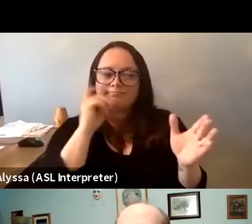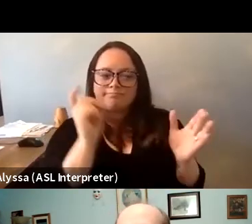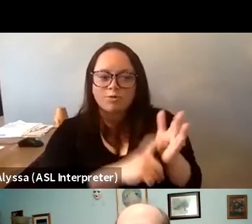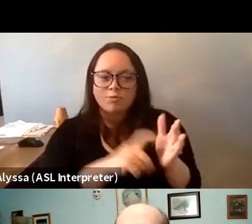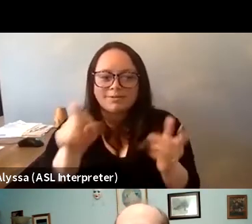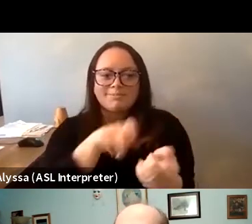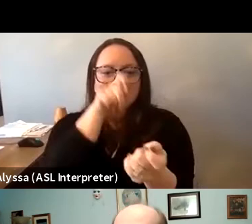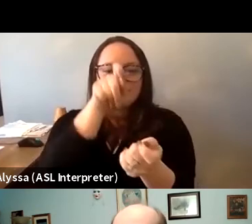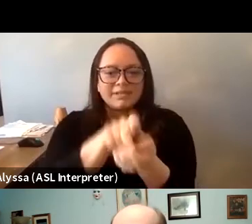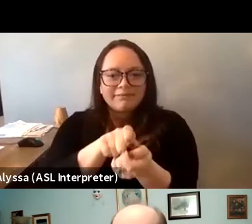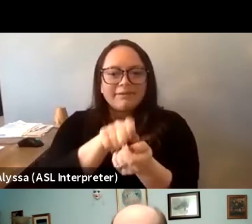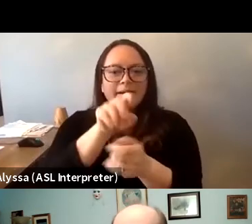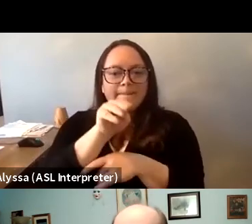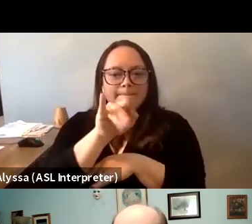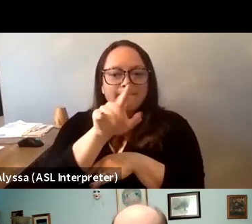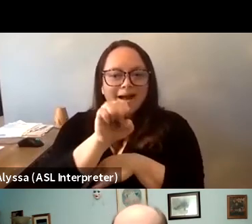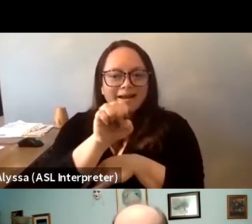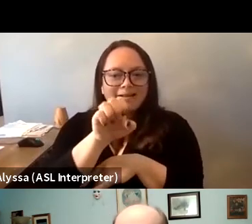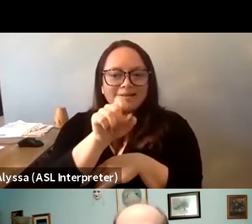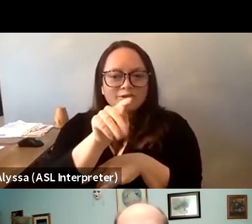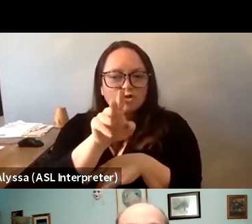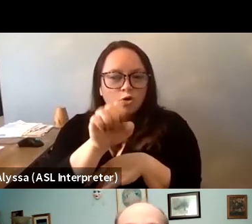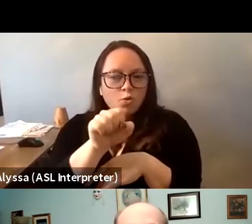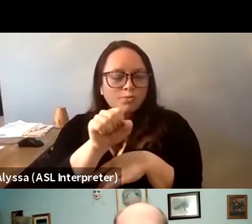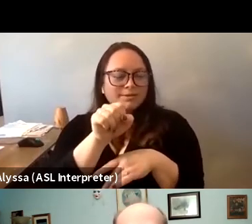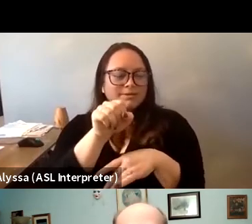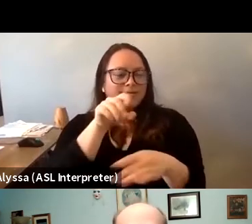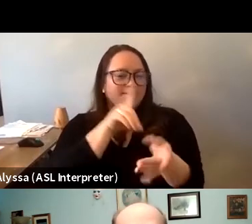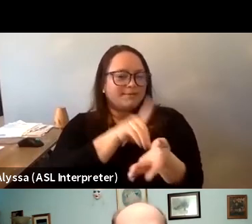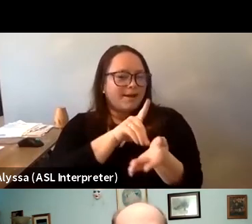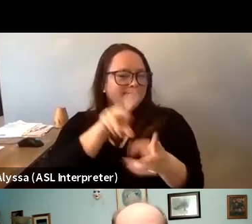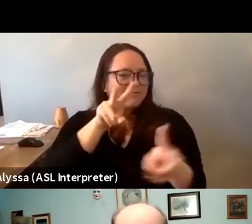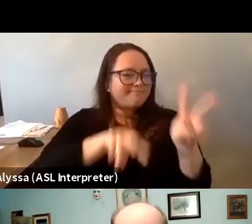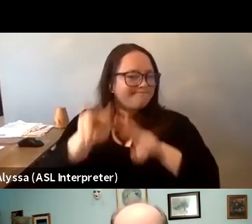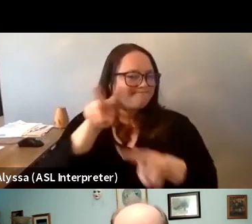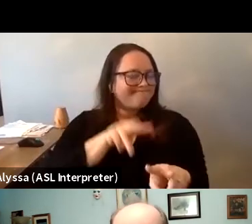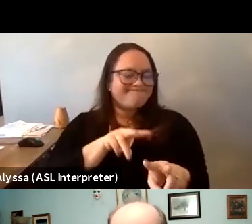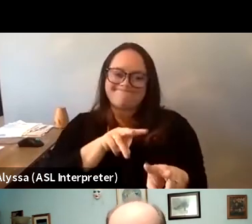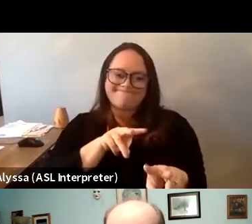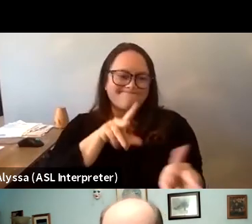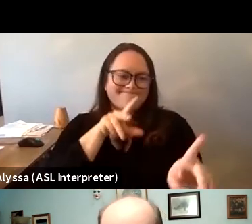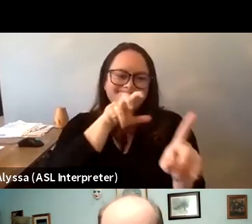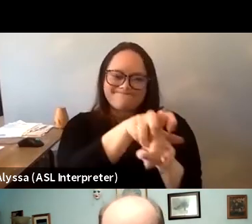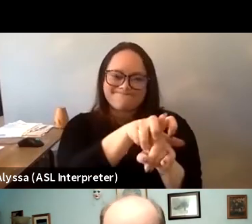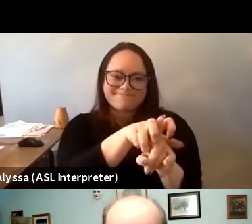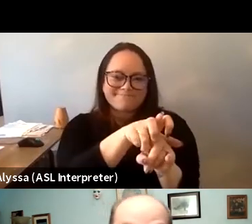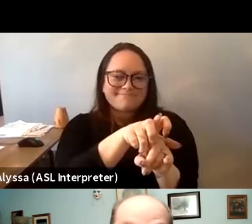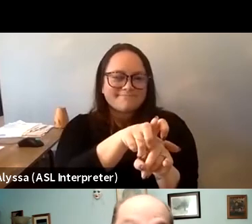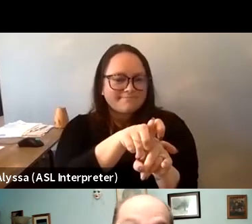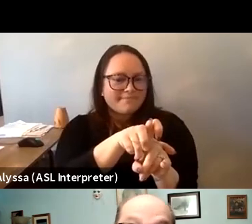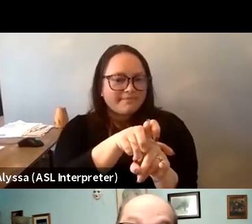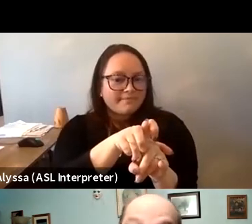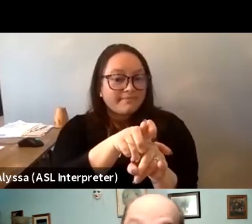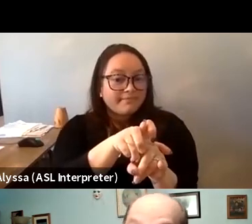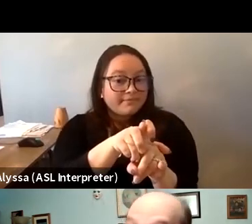and he just pegged it out. He said, Okay. You know, this is what, you know, he didn't give us he didn't say to us, this is